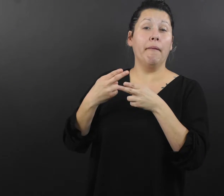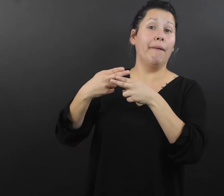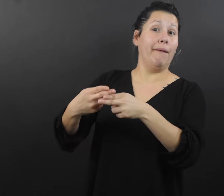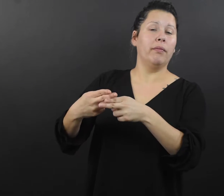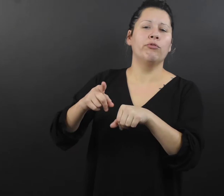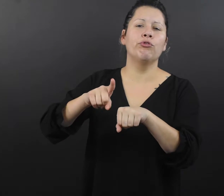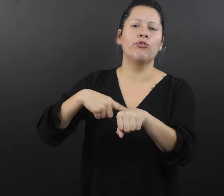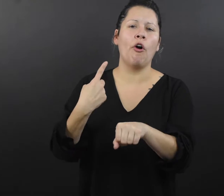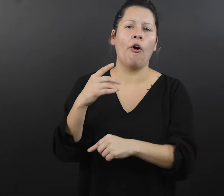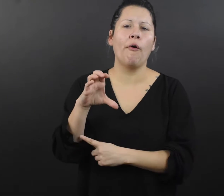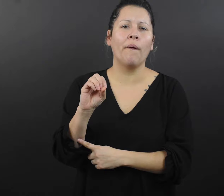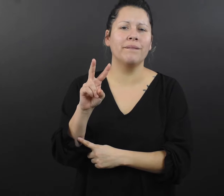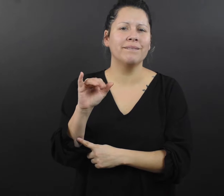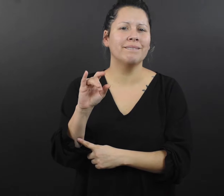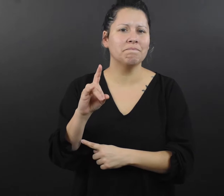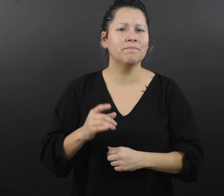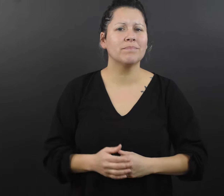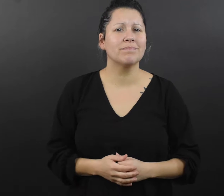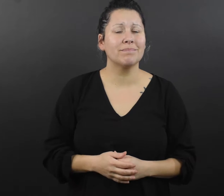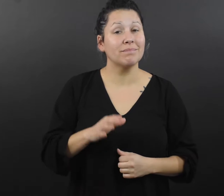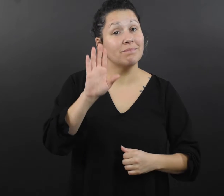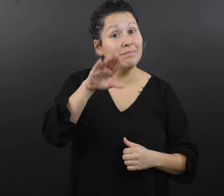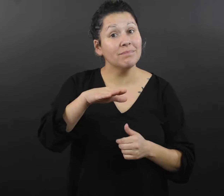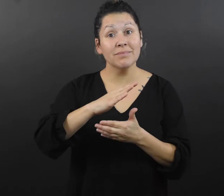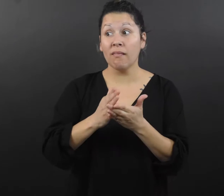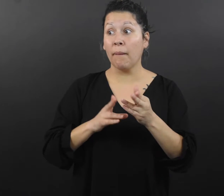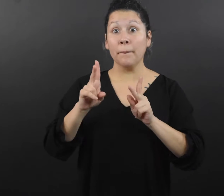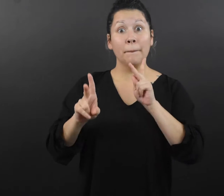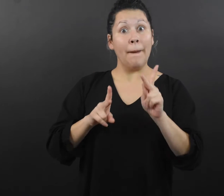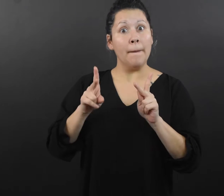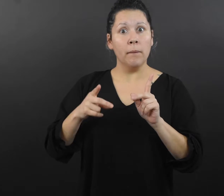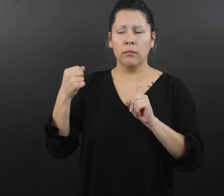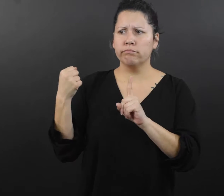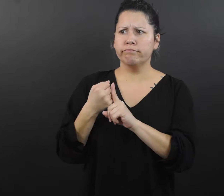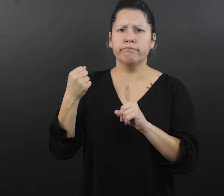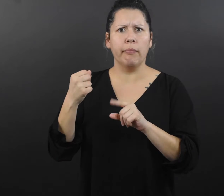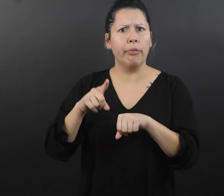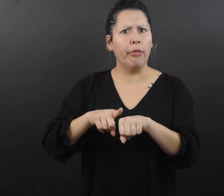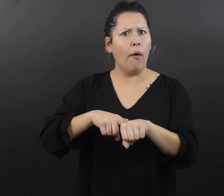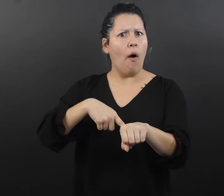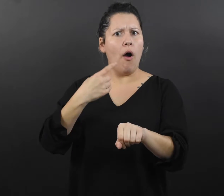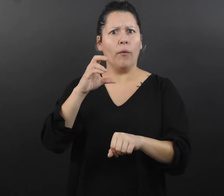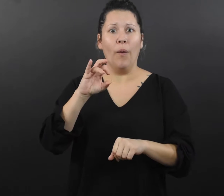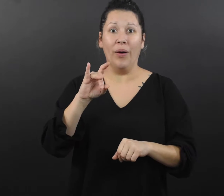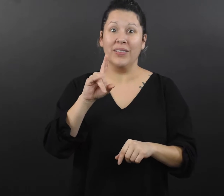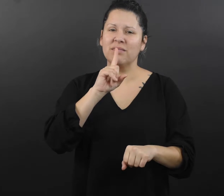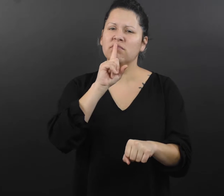to these ongoing health problems as “long COVID.” Some people with long COVID may face challenges